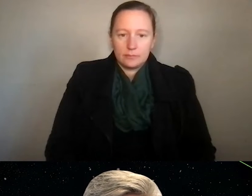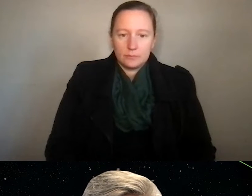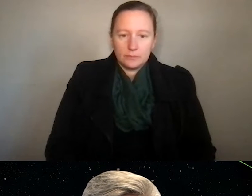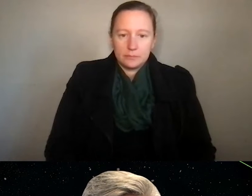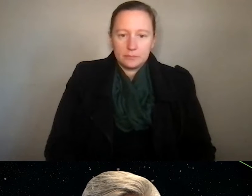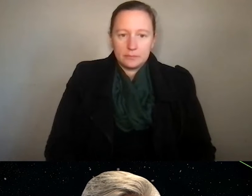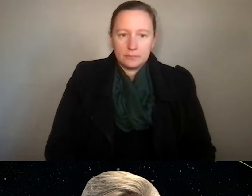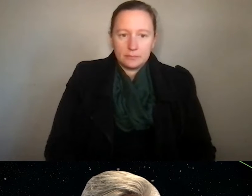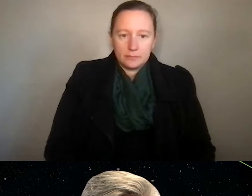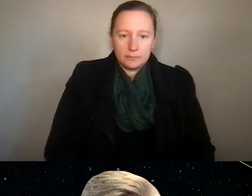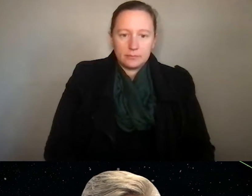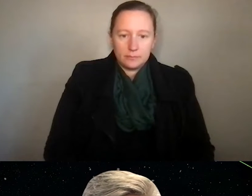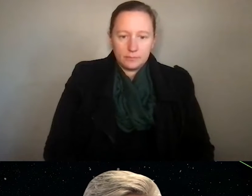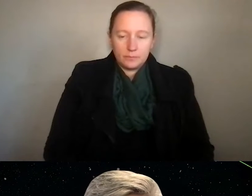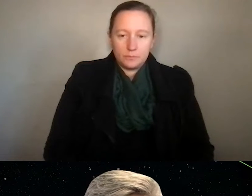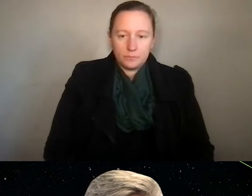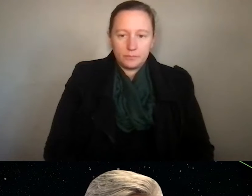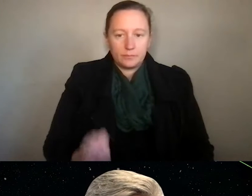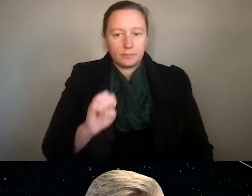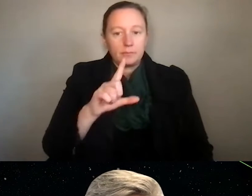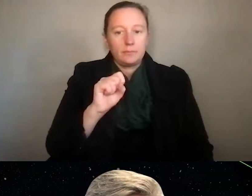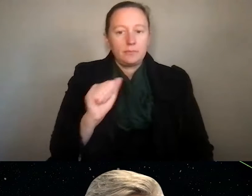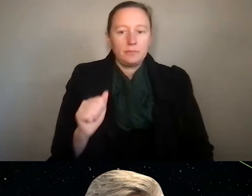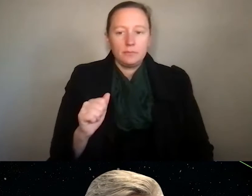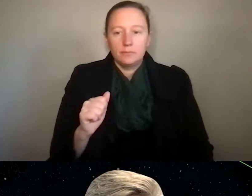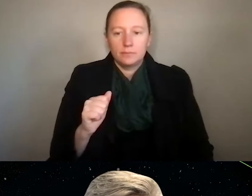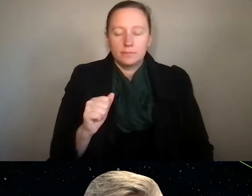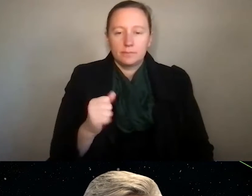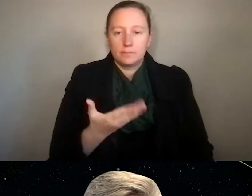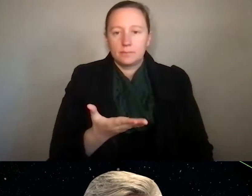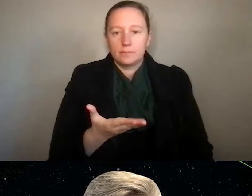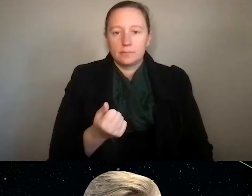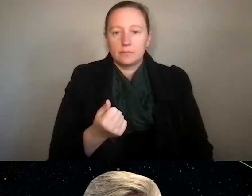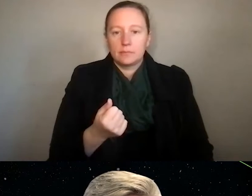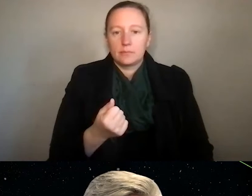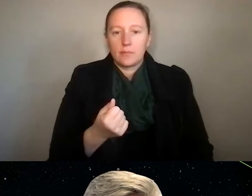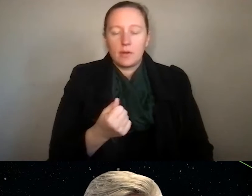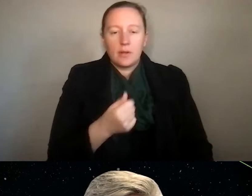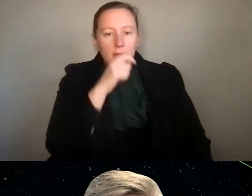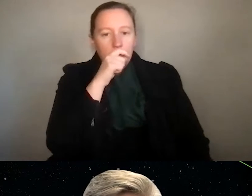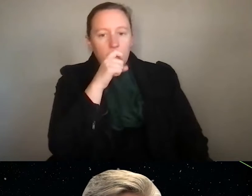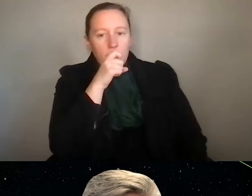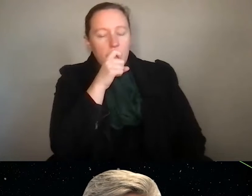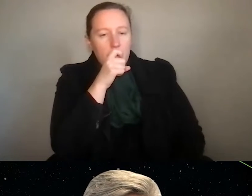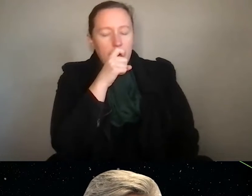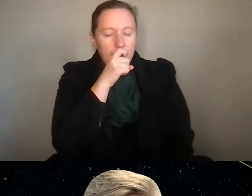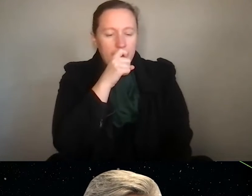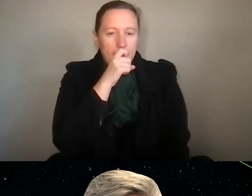Leroy Jones II: Elsa, are you going to answer? Elsa Gonzalez: Yes, I will go. I think